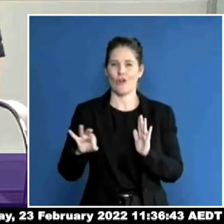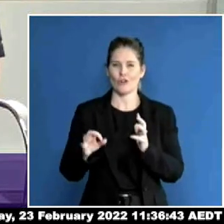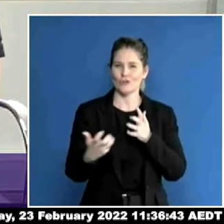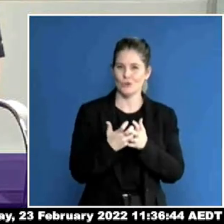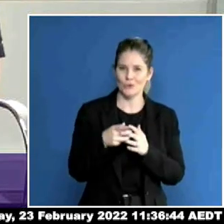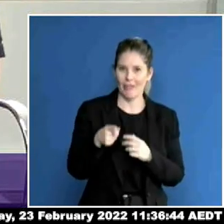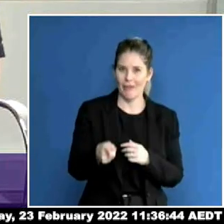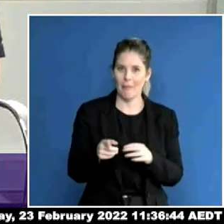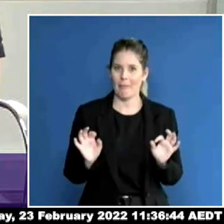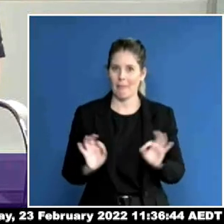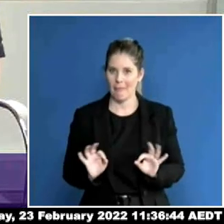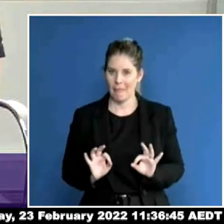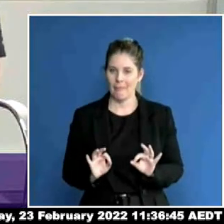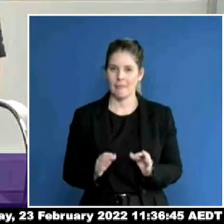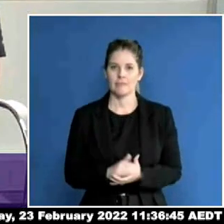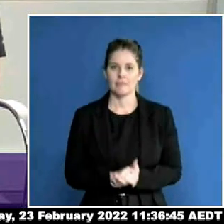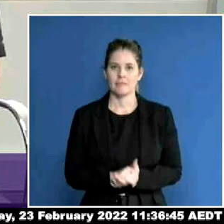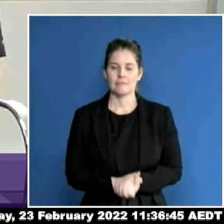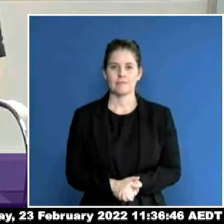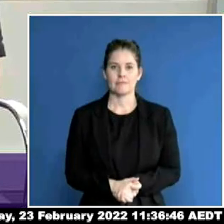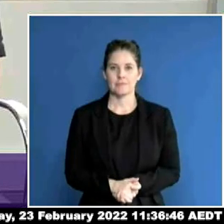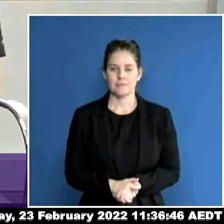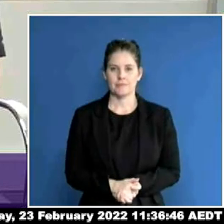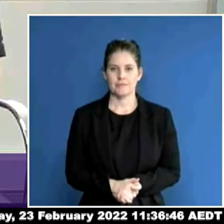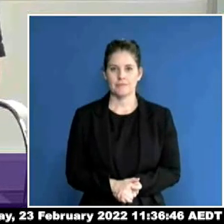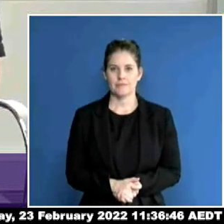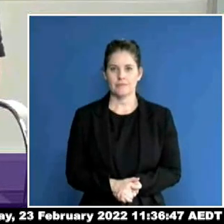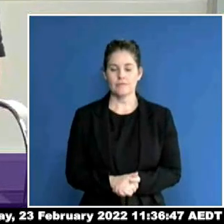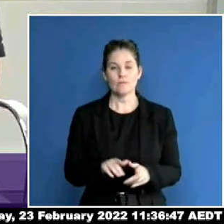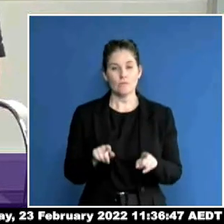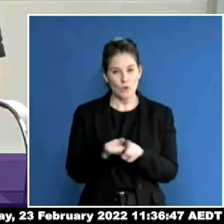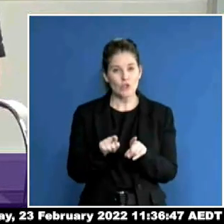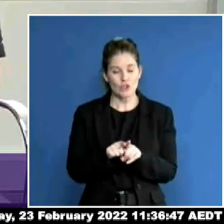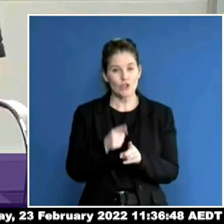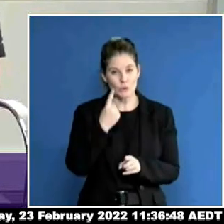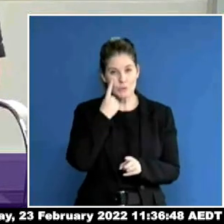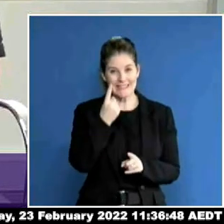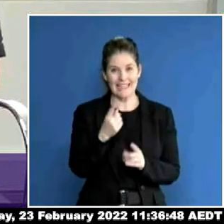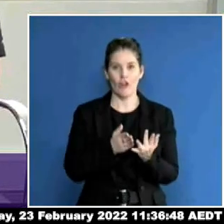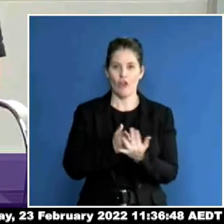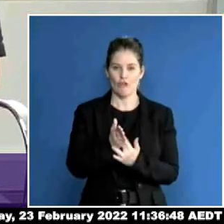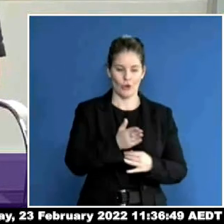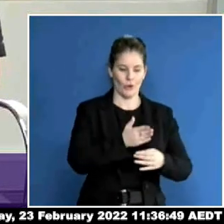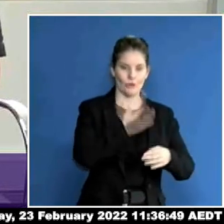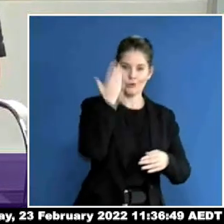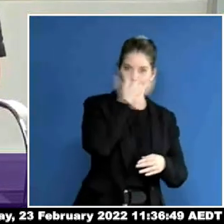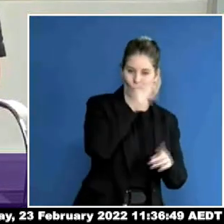We have also seen with the transition, again, there's not many role models in higher